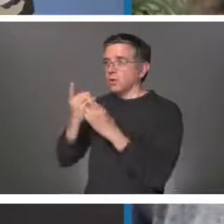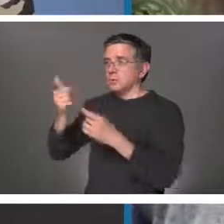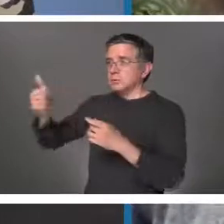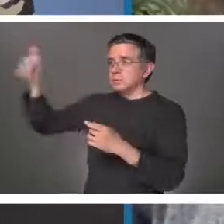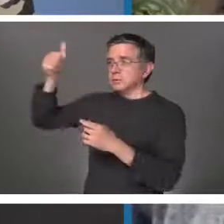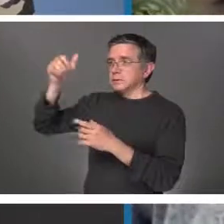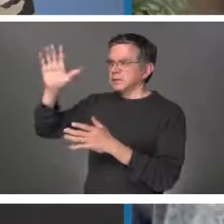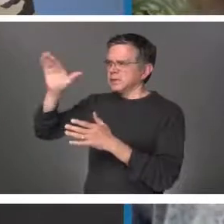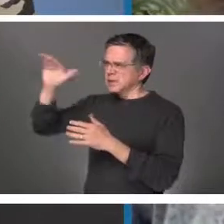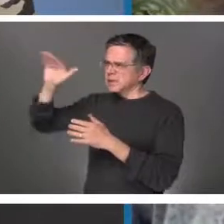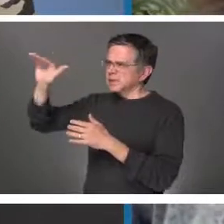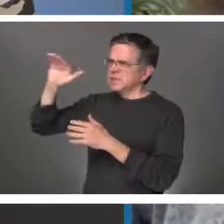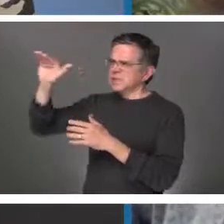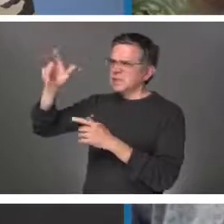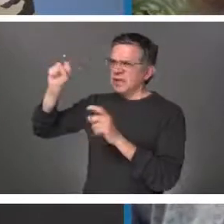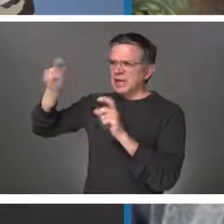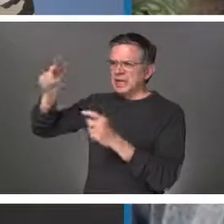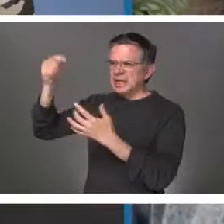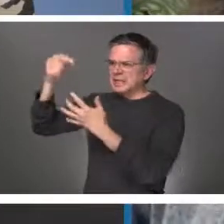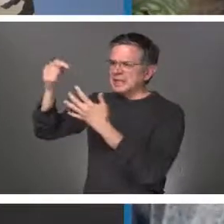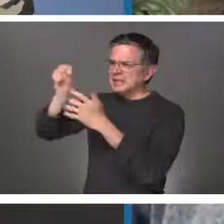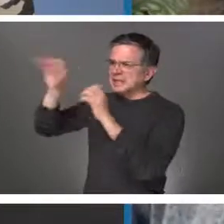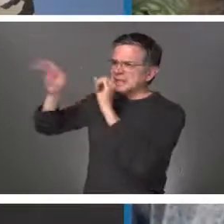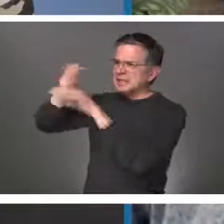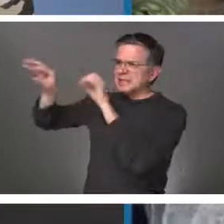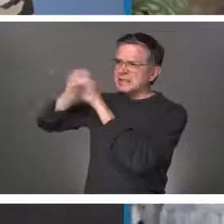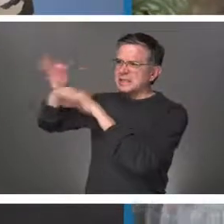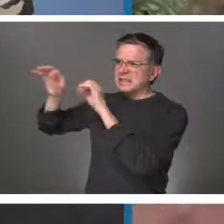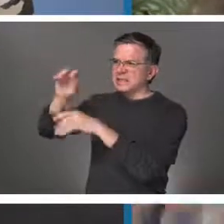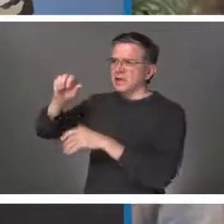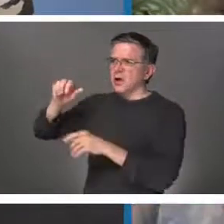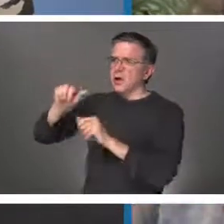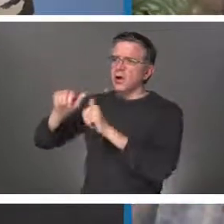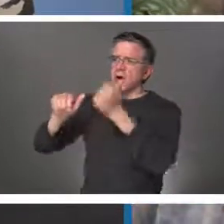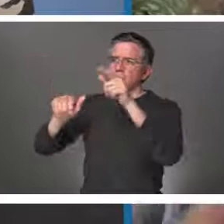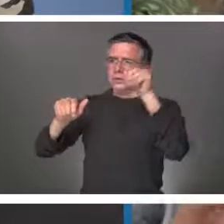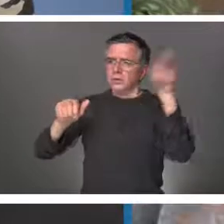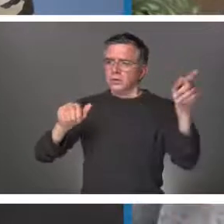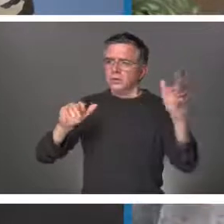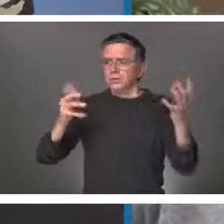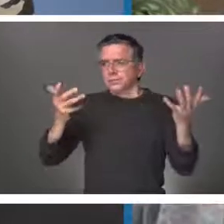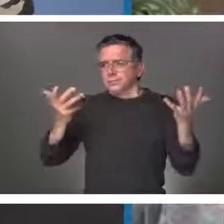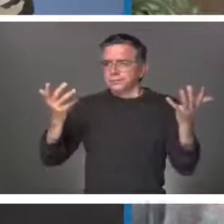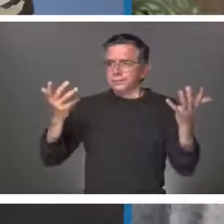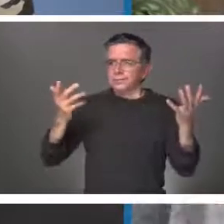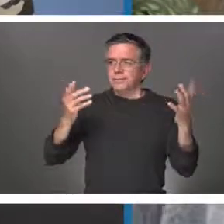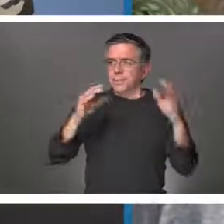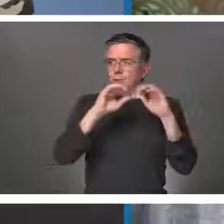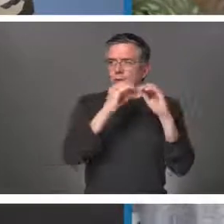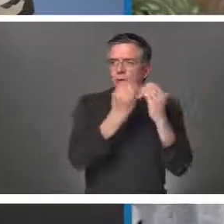like, "We just don't have the ability to do that." But knowing that there are community organizations